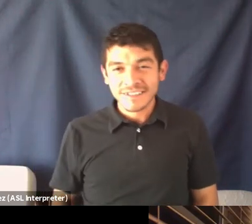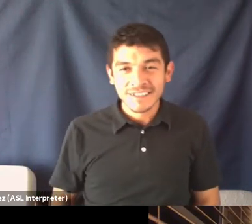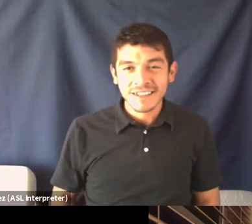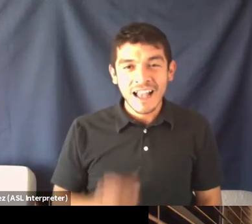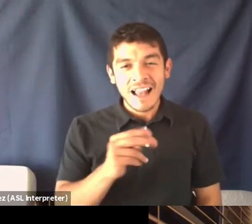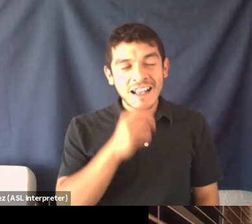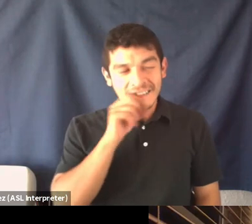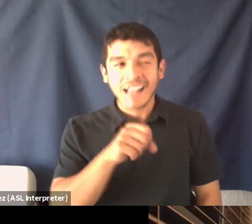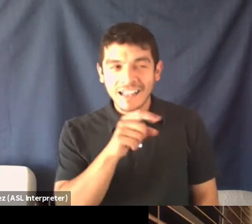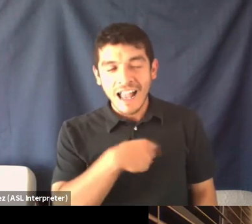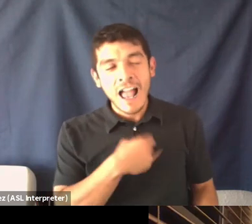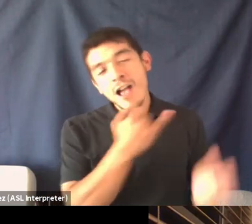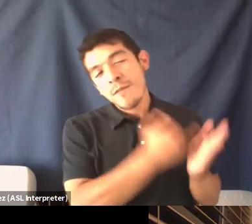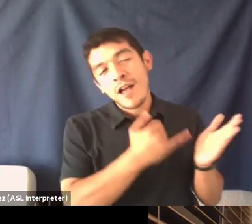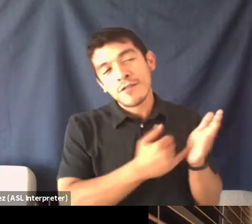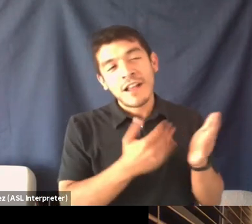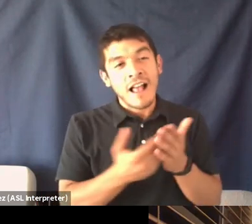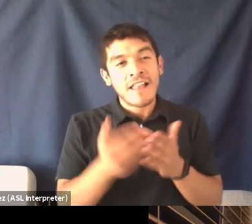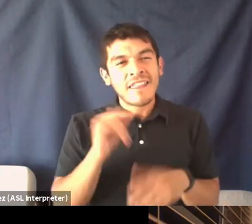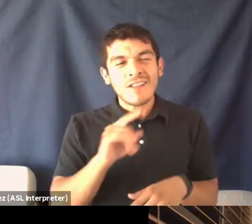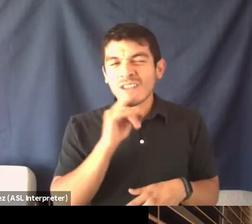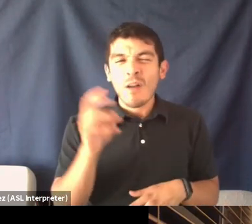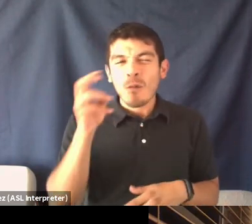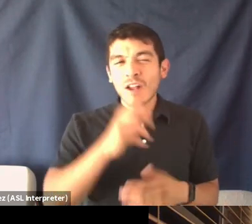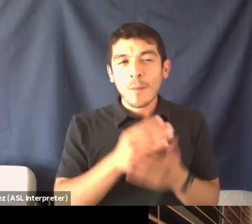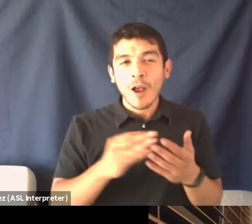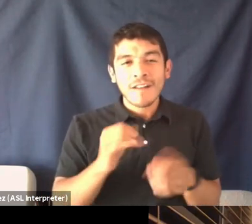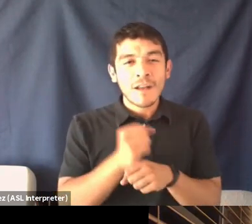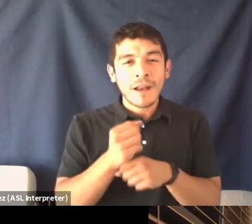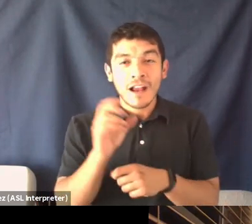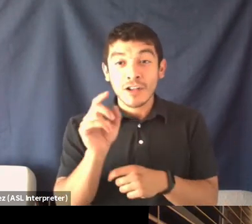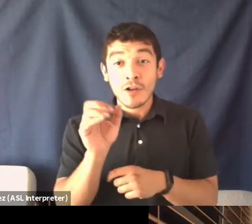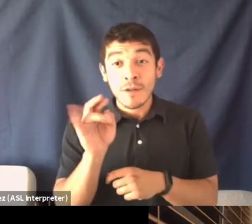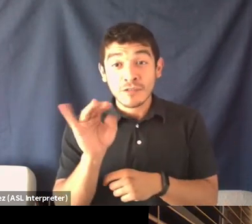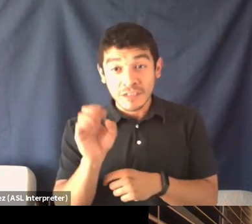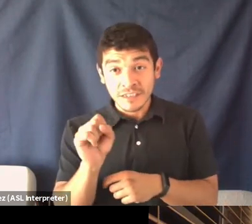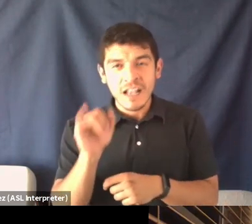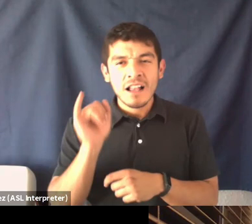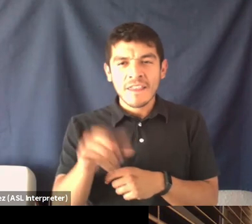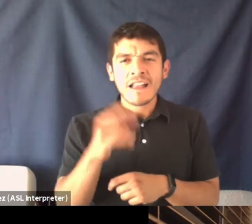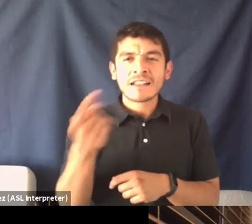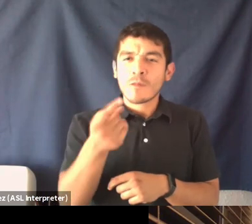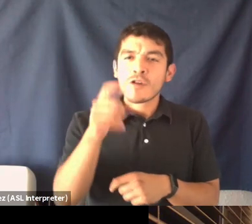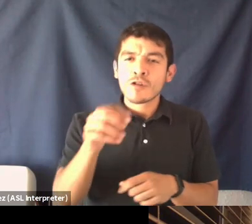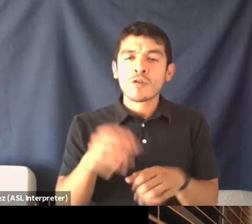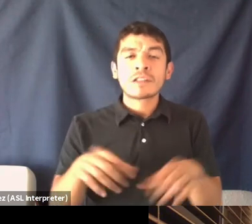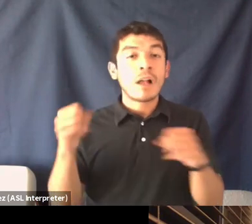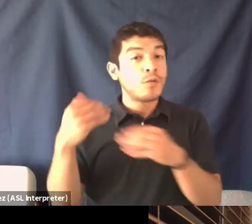like a thing that is such a weird part of making documentaries, which is something that you need to kind of take responsibility for